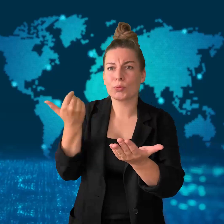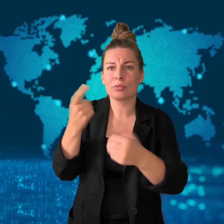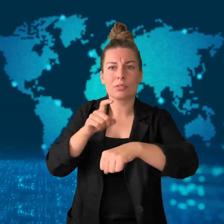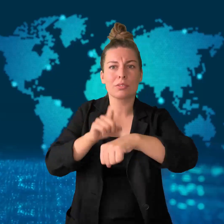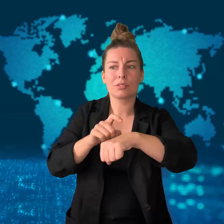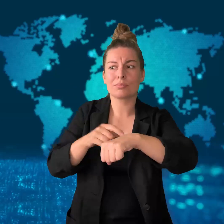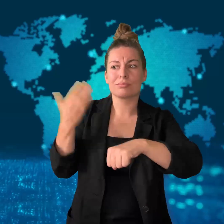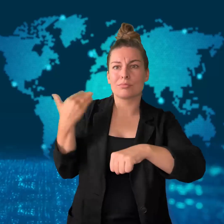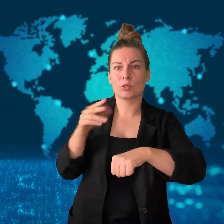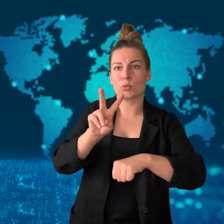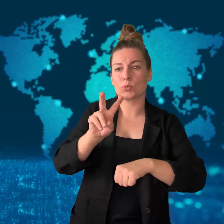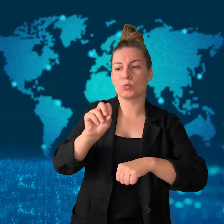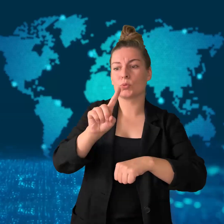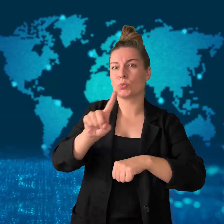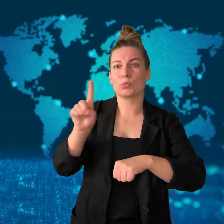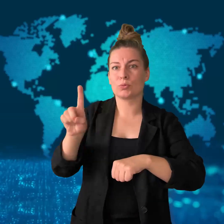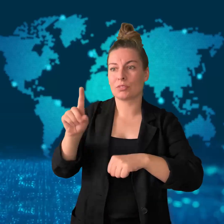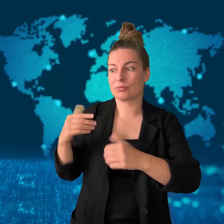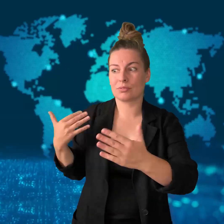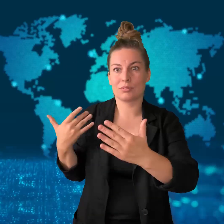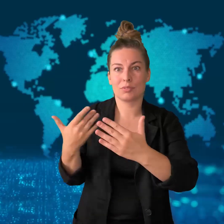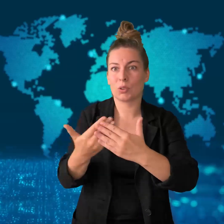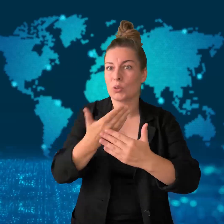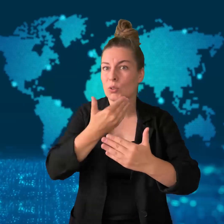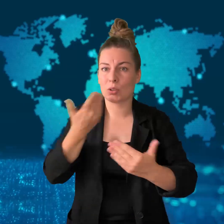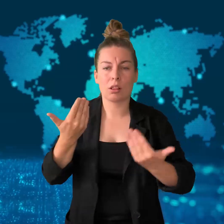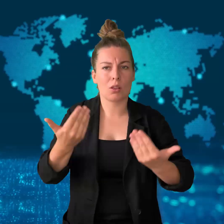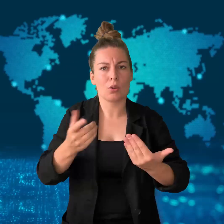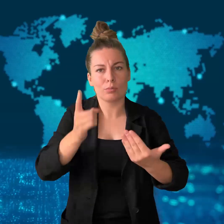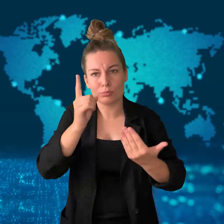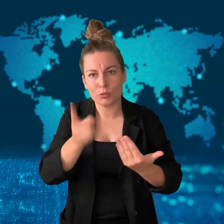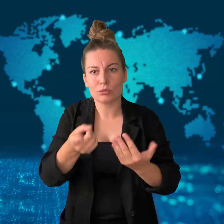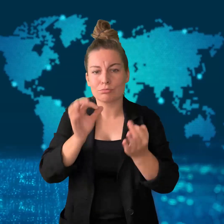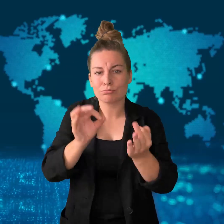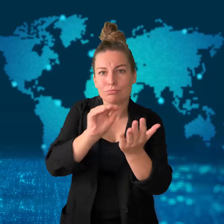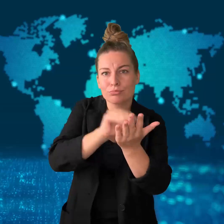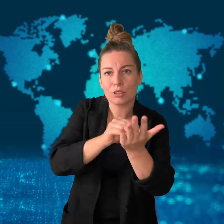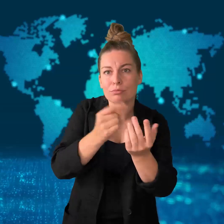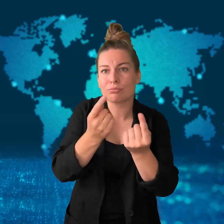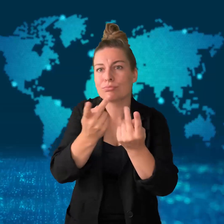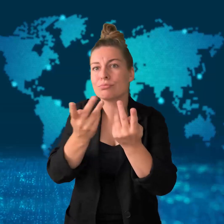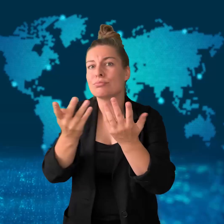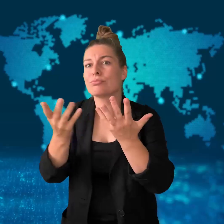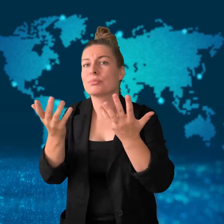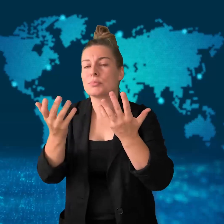In addition, the government will need to do its delayed census.